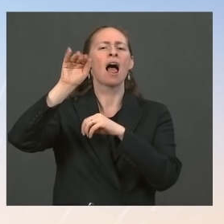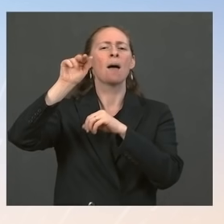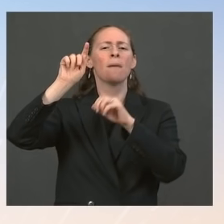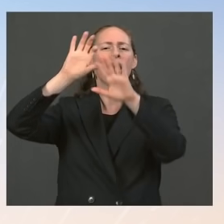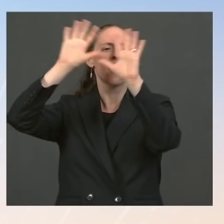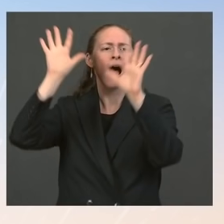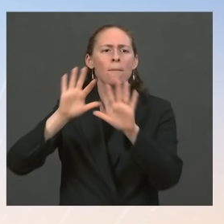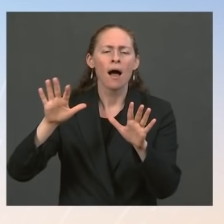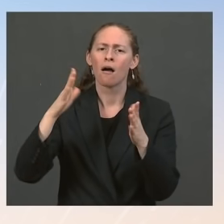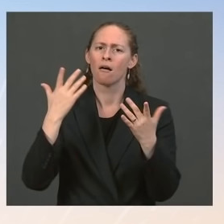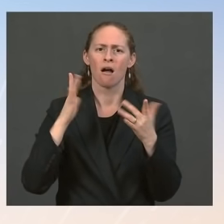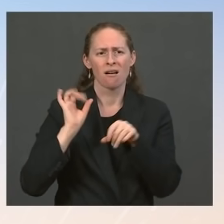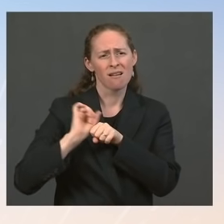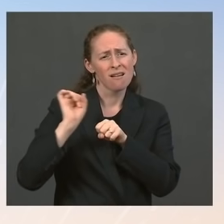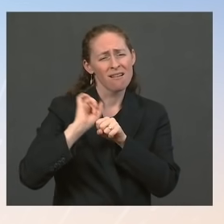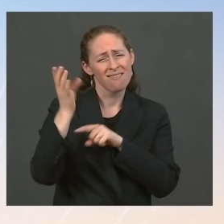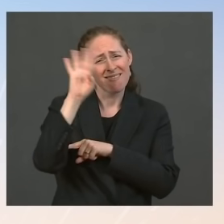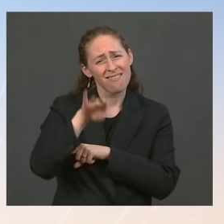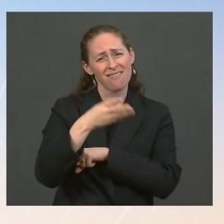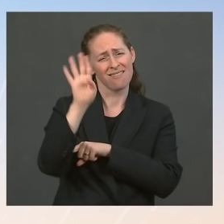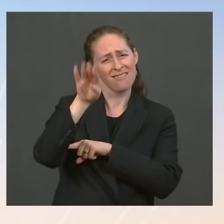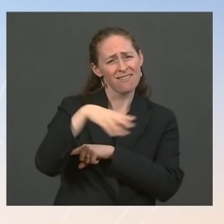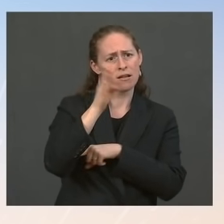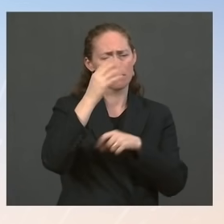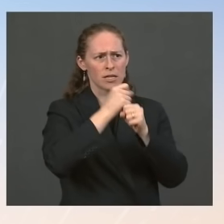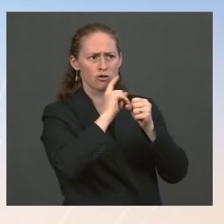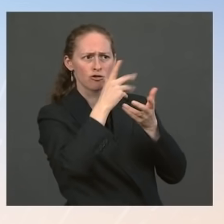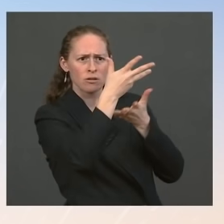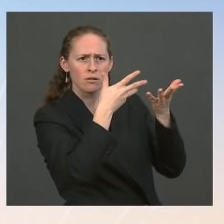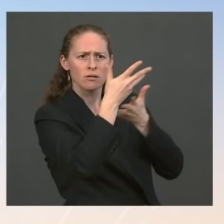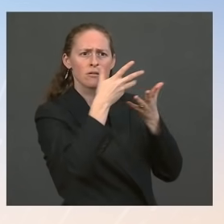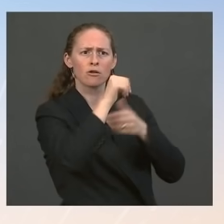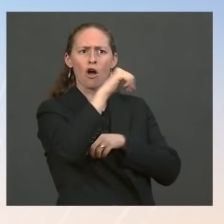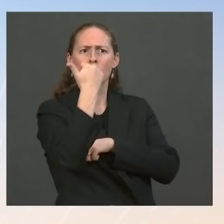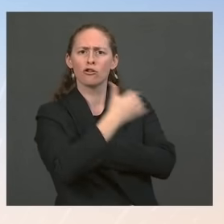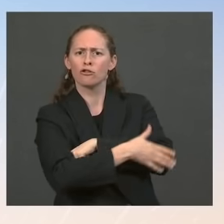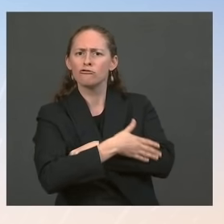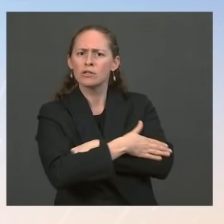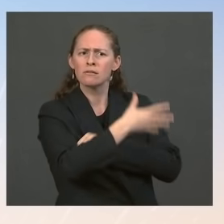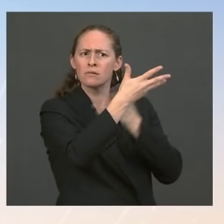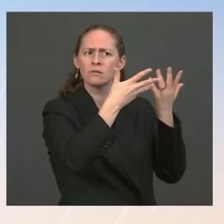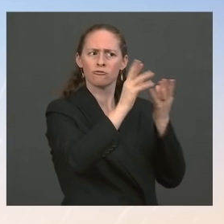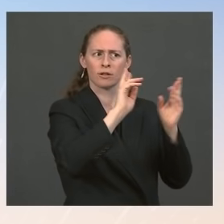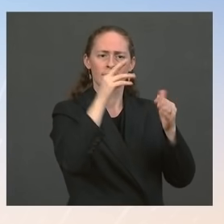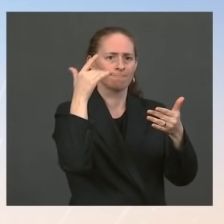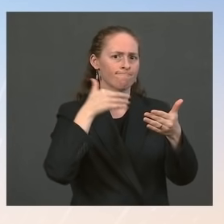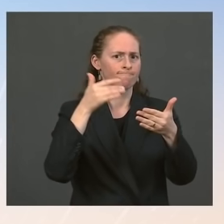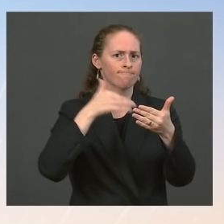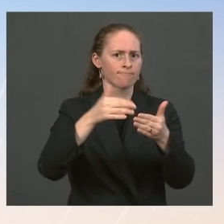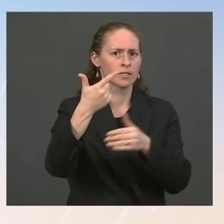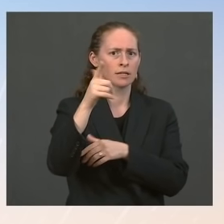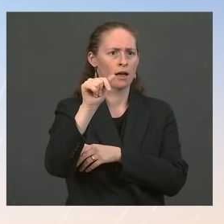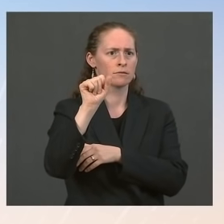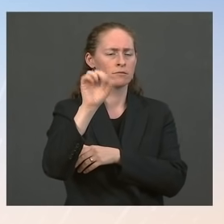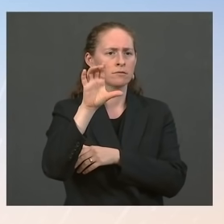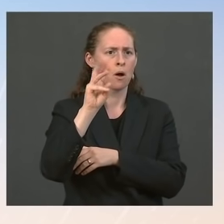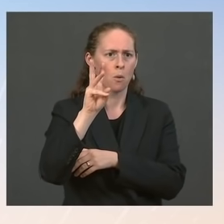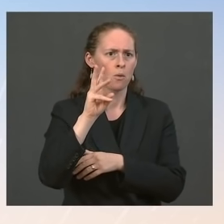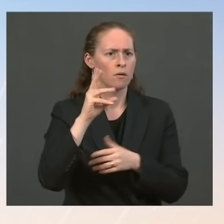to secure commitments as we lead up to Glasgow. I think the President's record and his commitment on climate is evident to the global community.